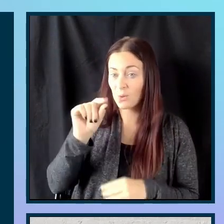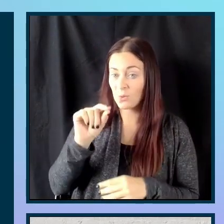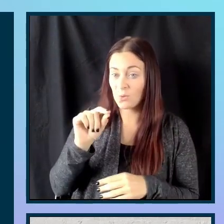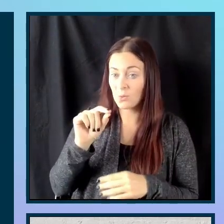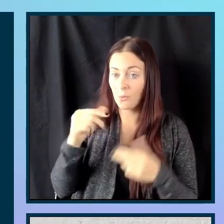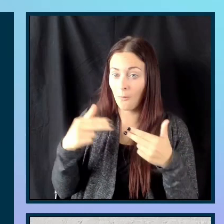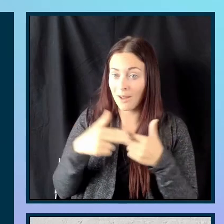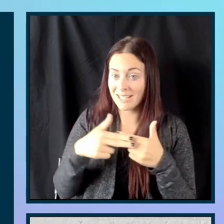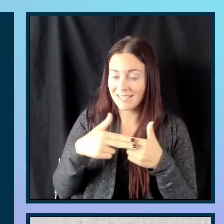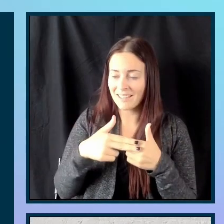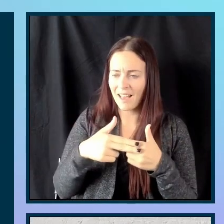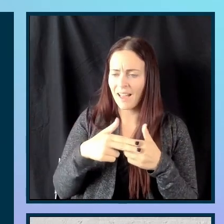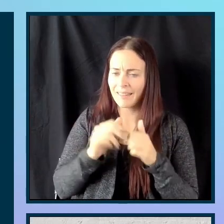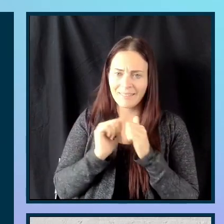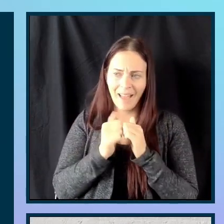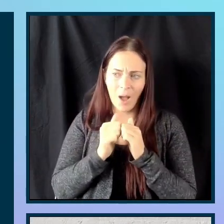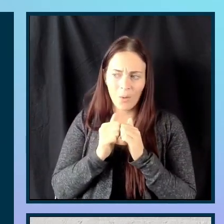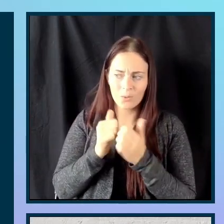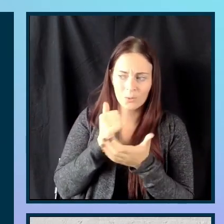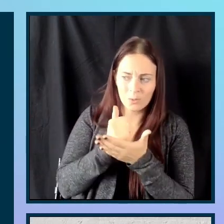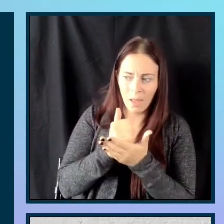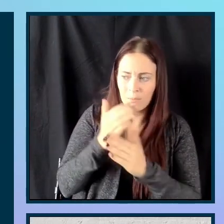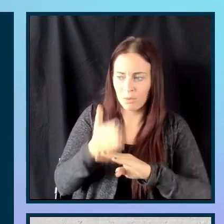about grow as an accessibility evangelist.